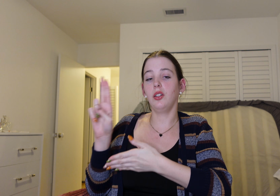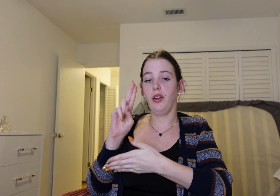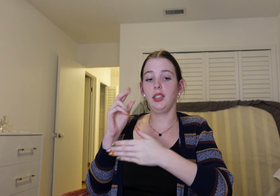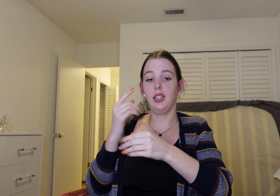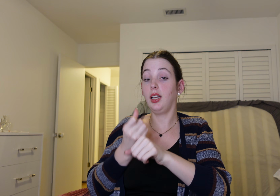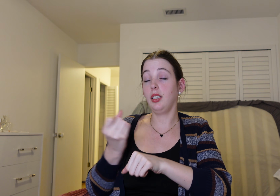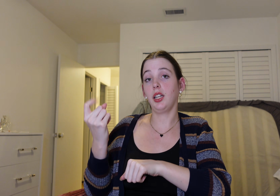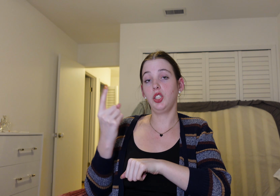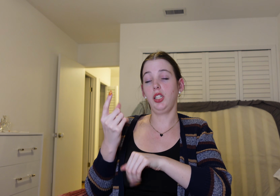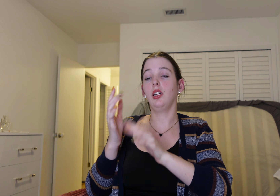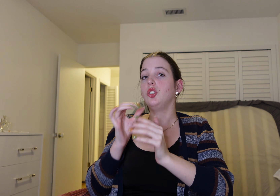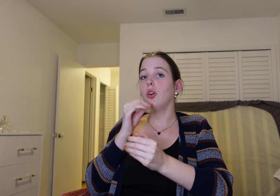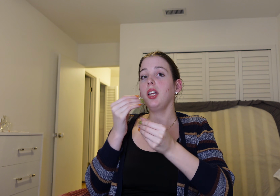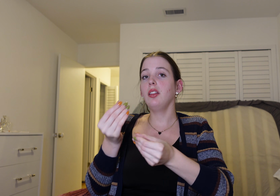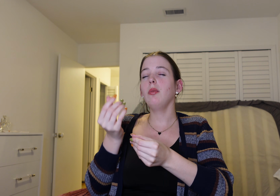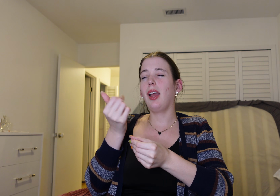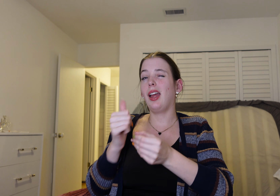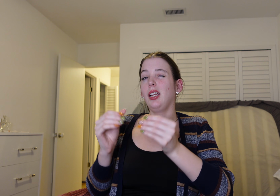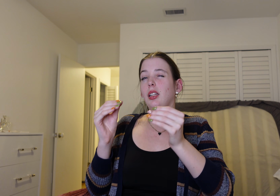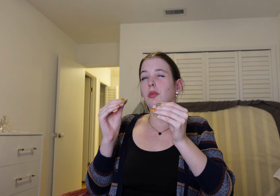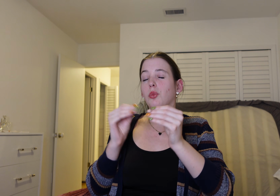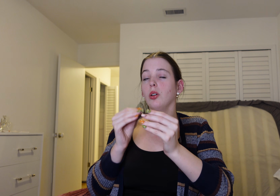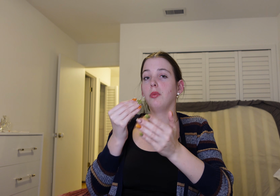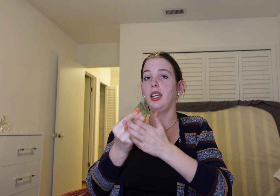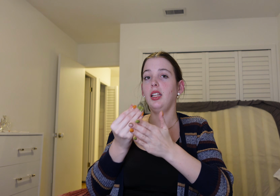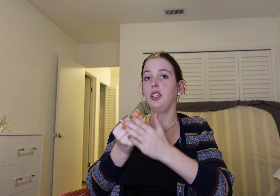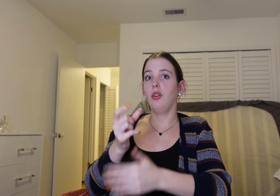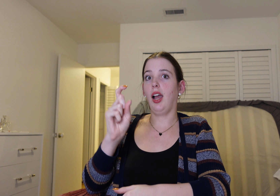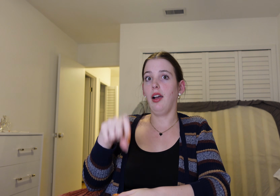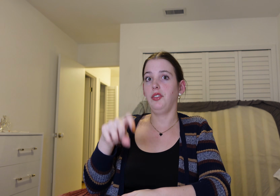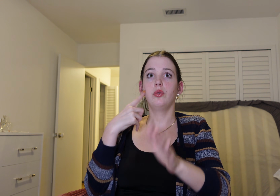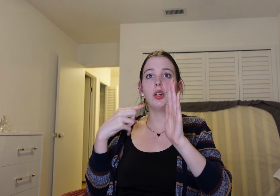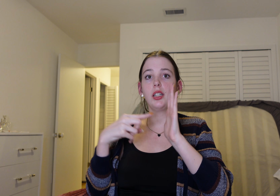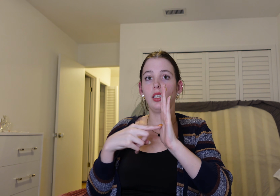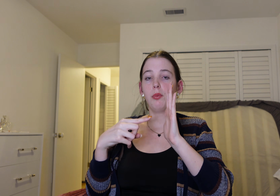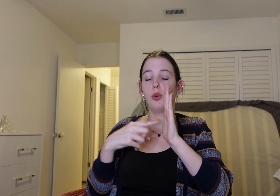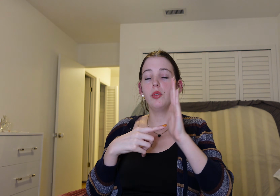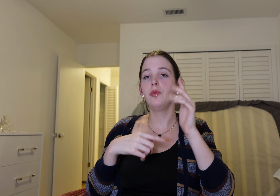university next year don't get them any more money than you have to for example